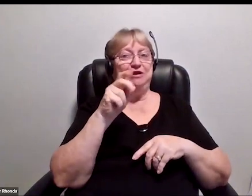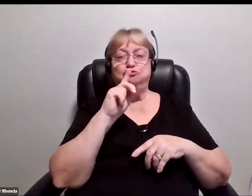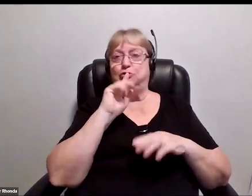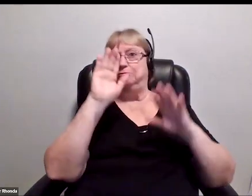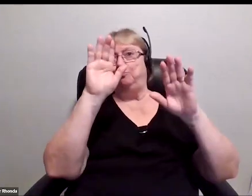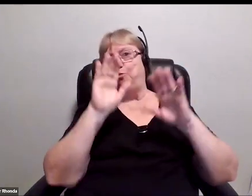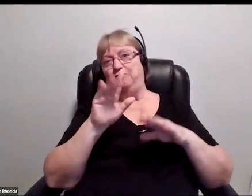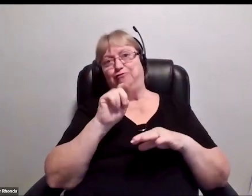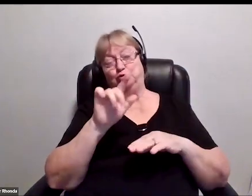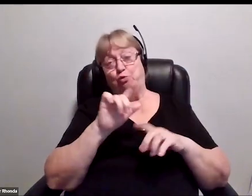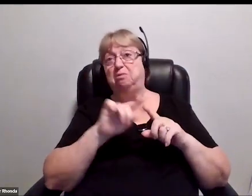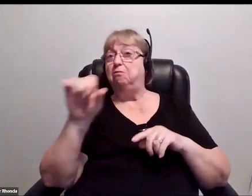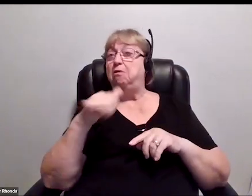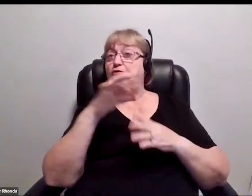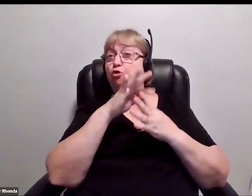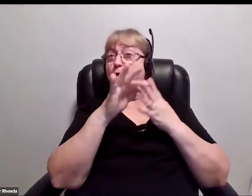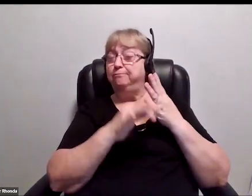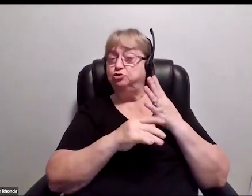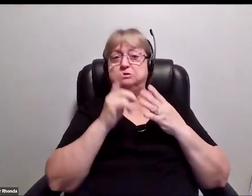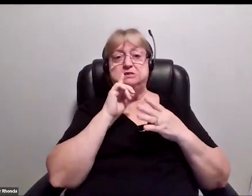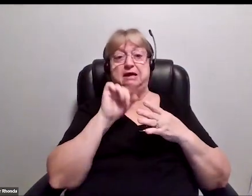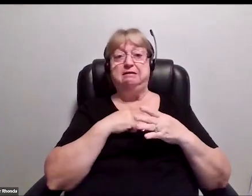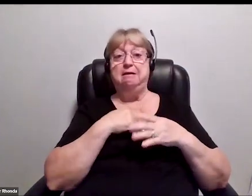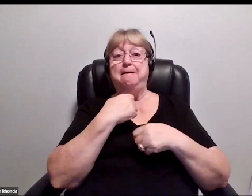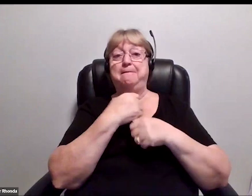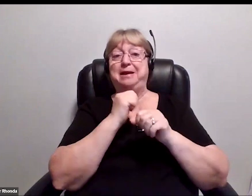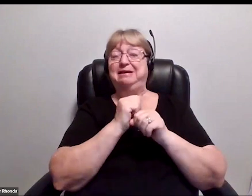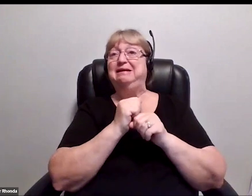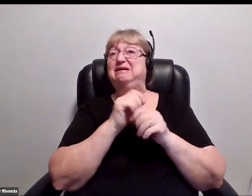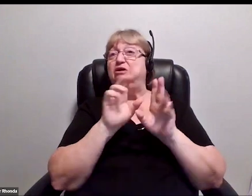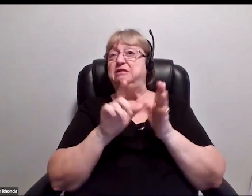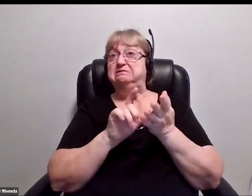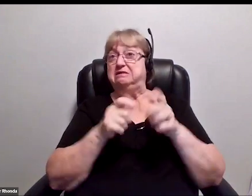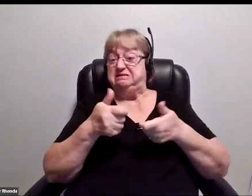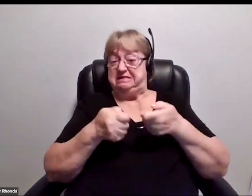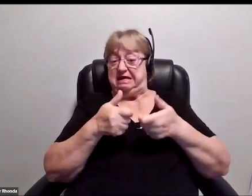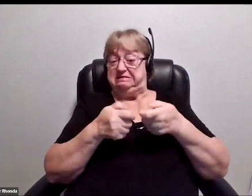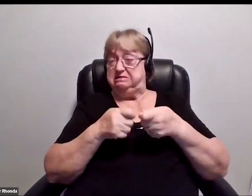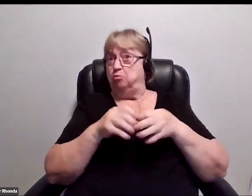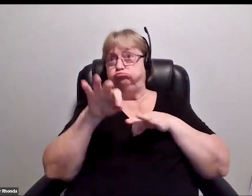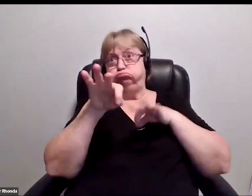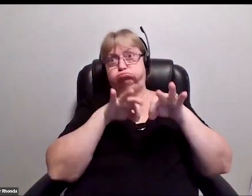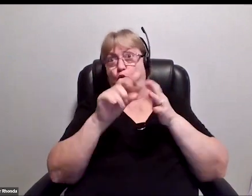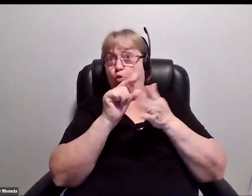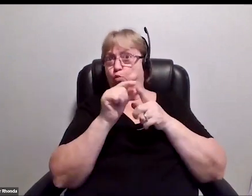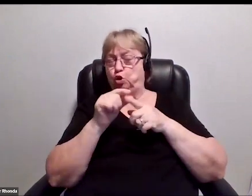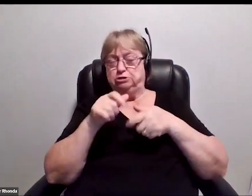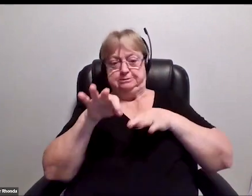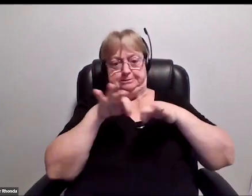We have other options, such as making texts very descriptive, or to making the images that,